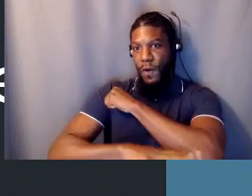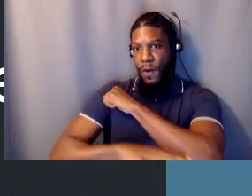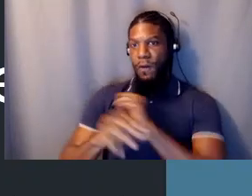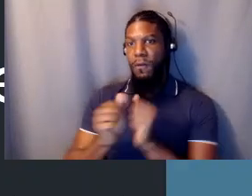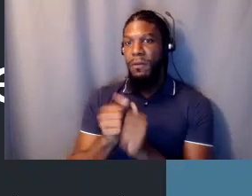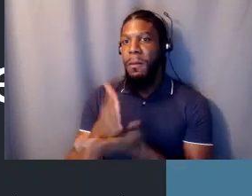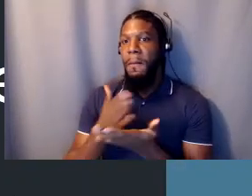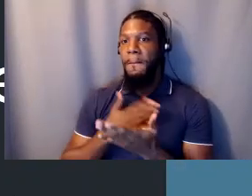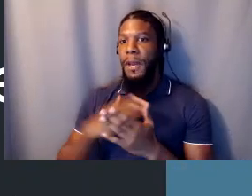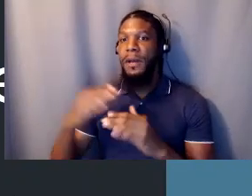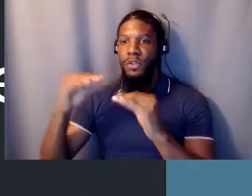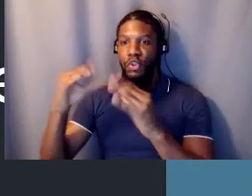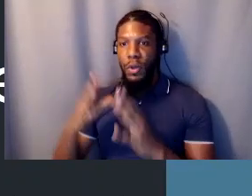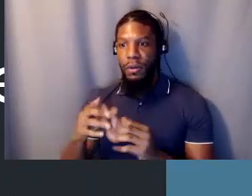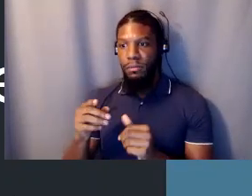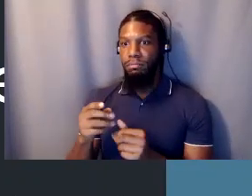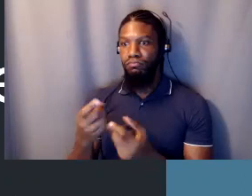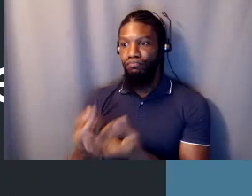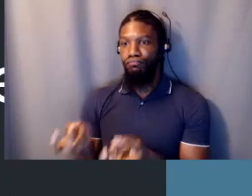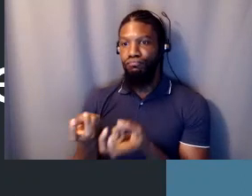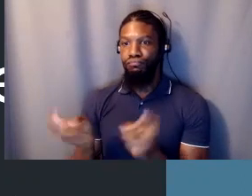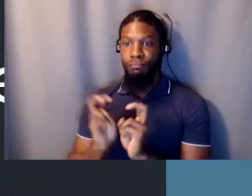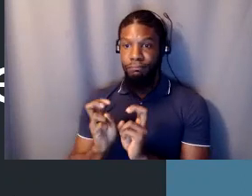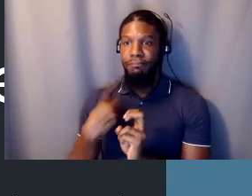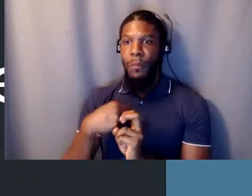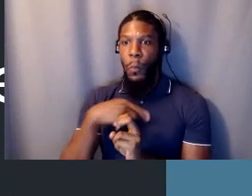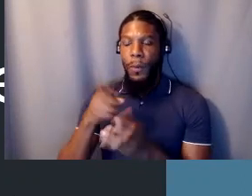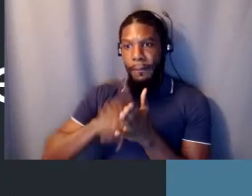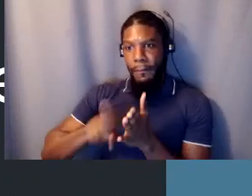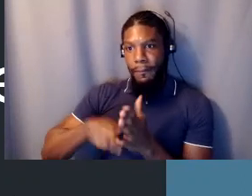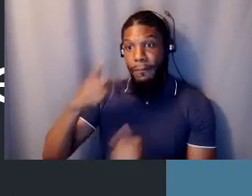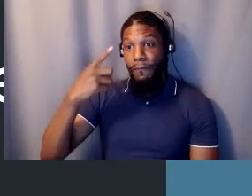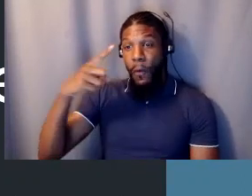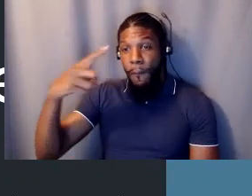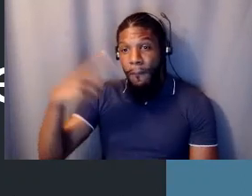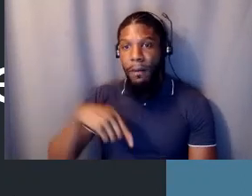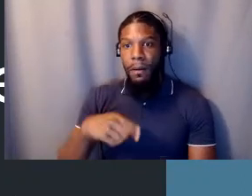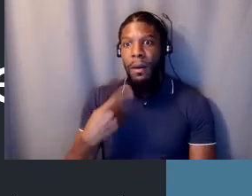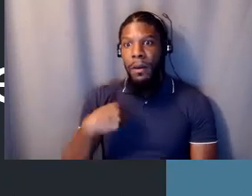we found-- the reason we did that research is we found that looking at over 20,000 sessions